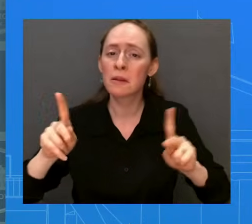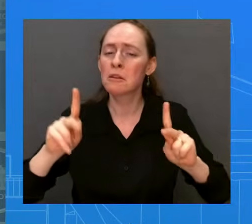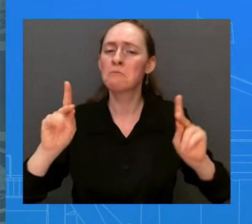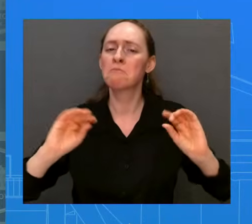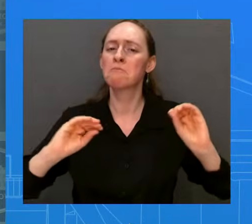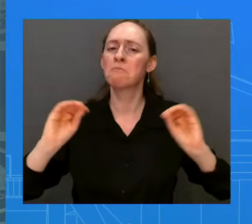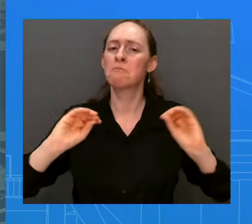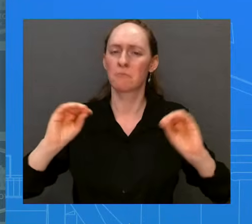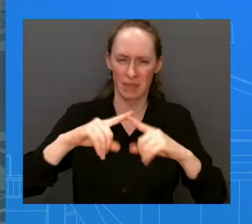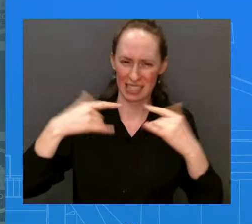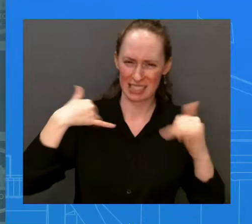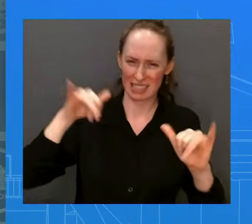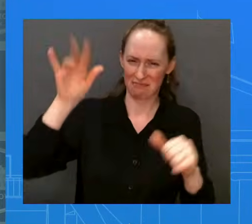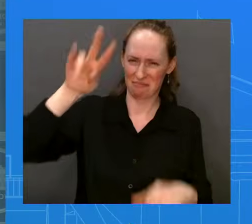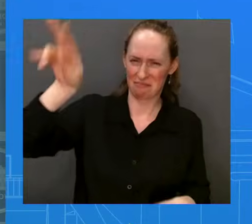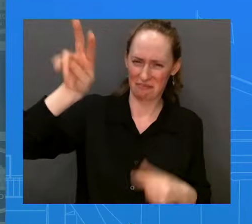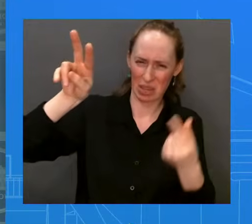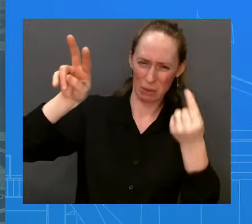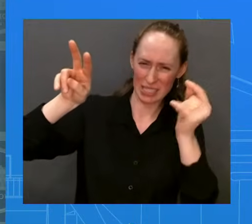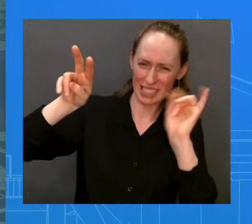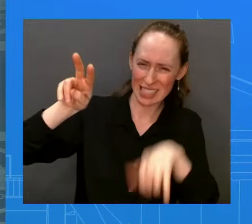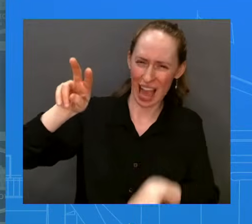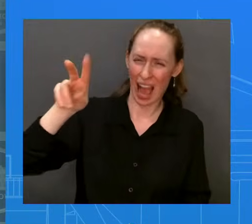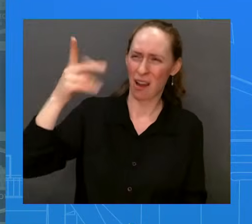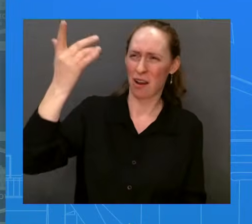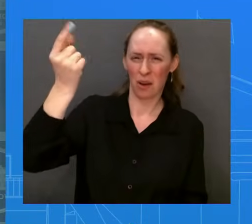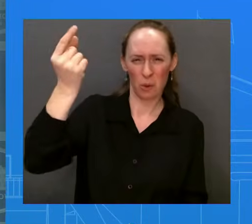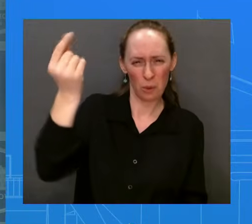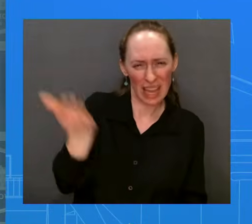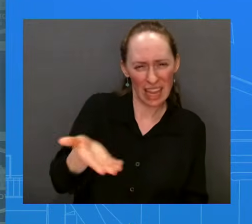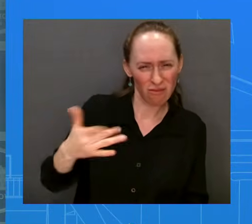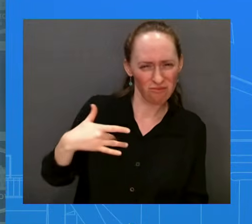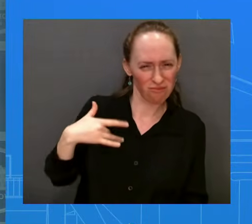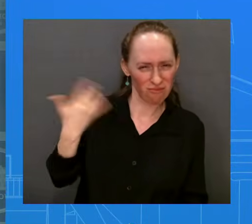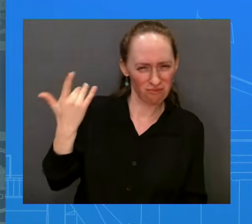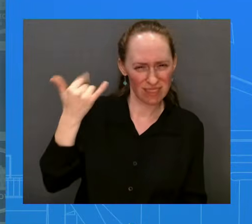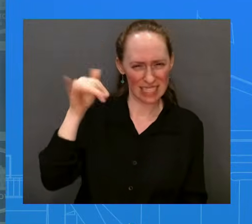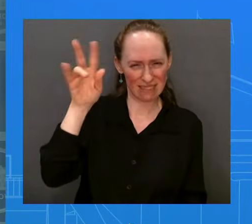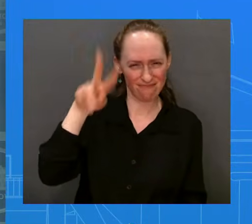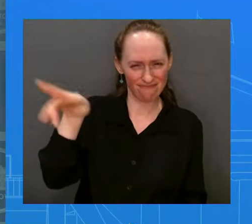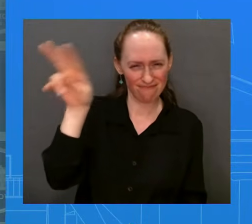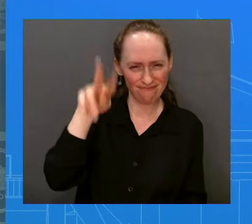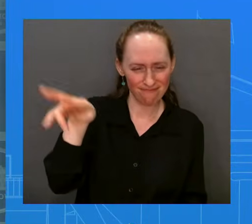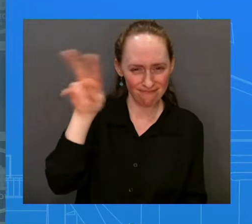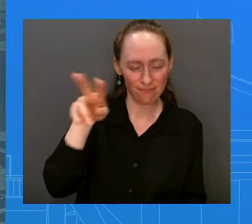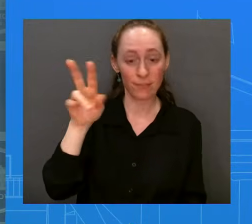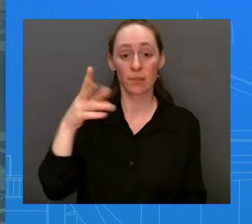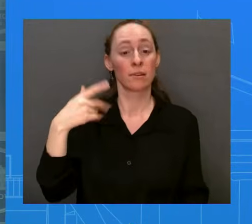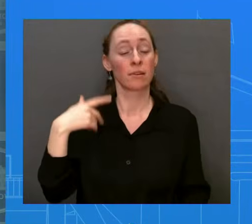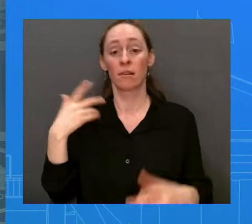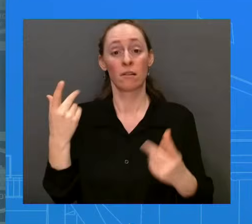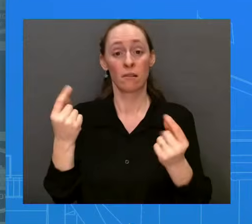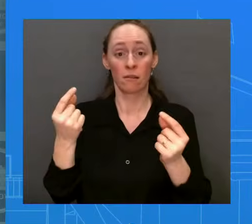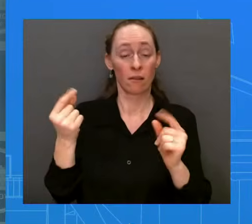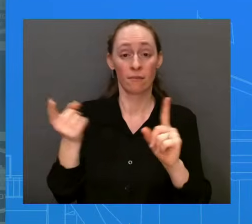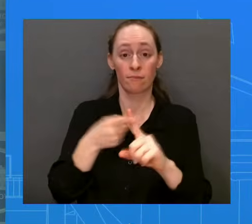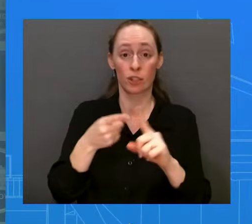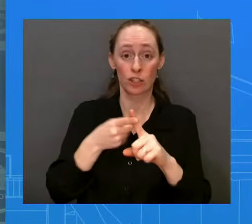in the remote locations where they have fallen. In each instance, we have followed the same basic course.